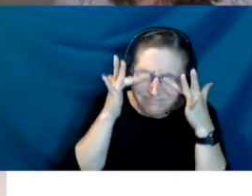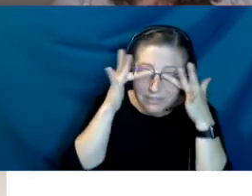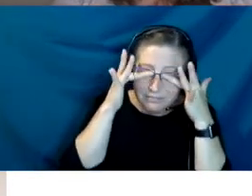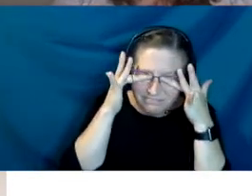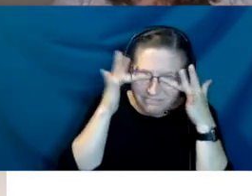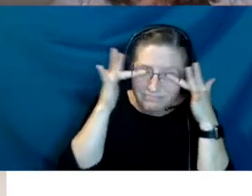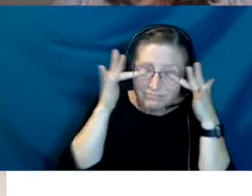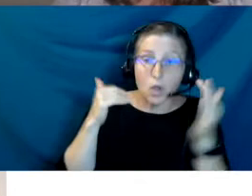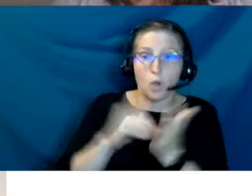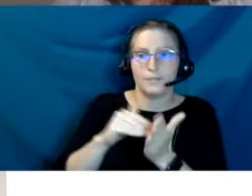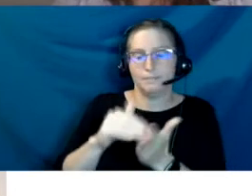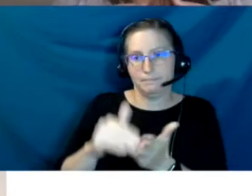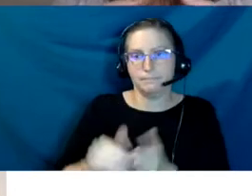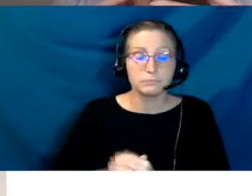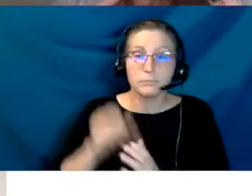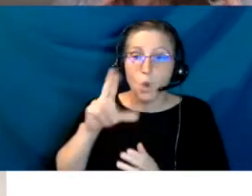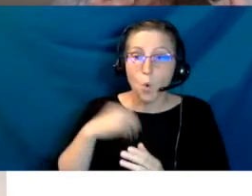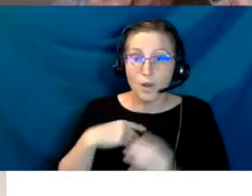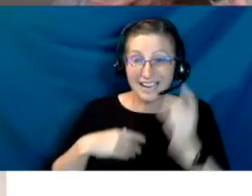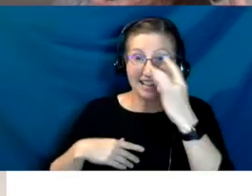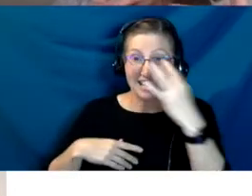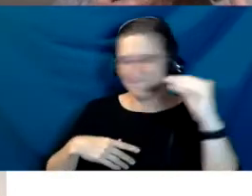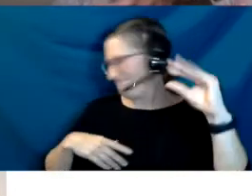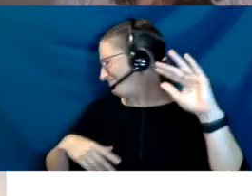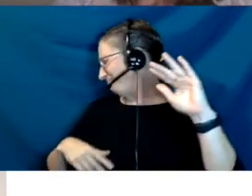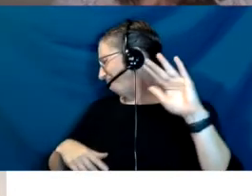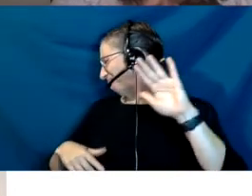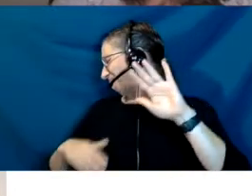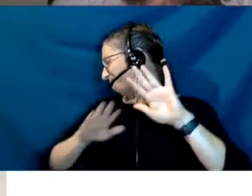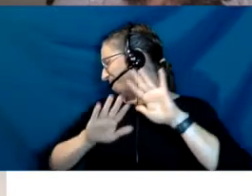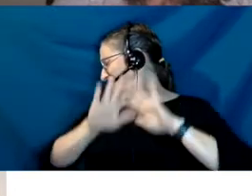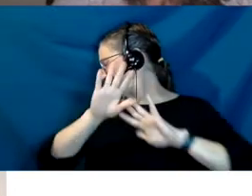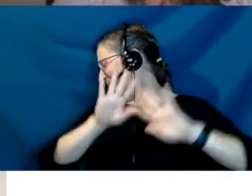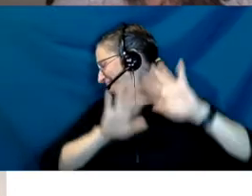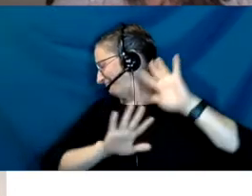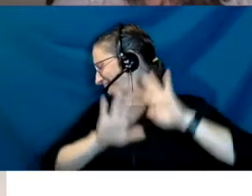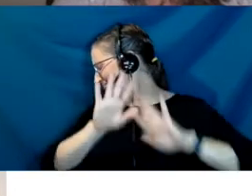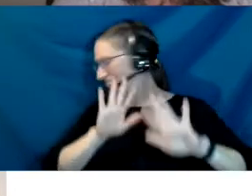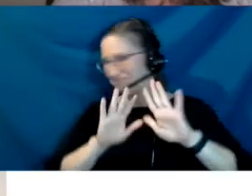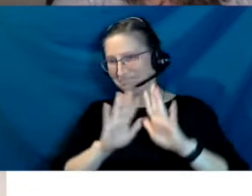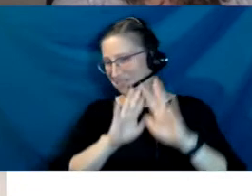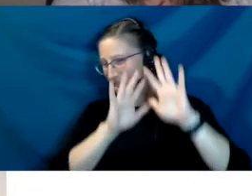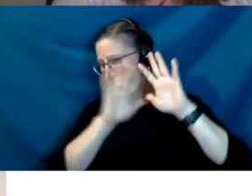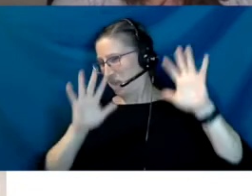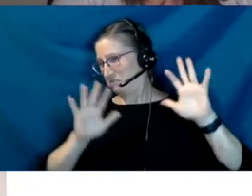away from light, that light might just be too much for them. And they might have difficulty